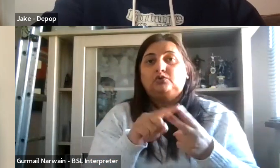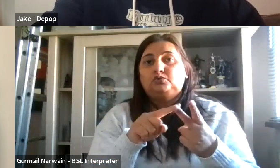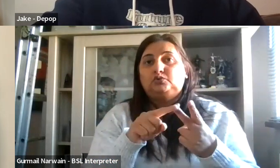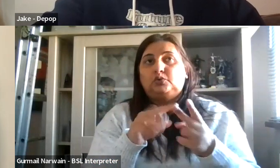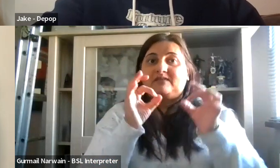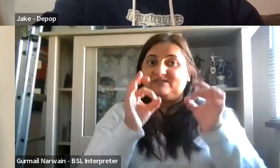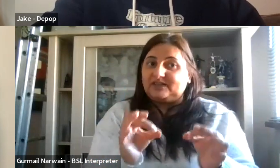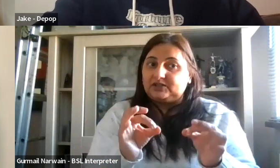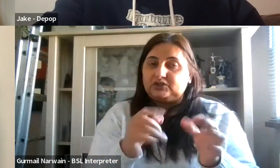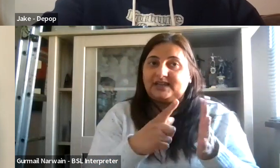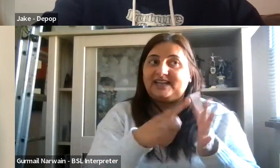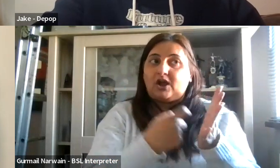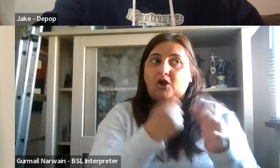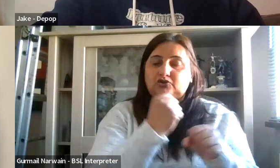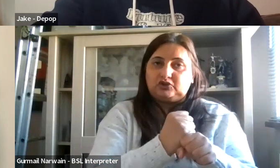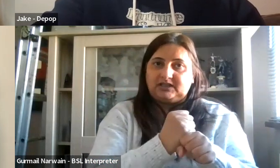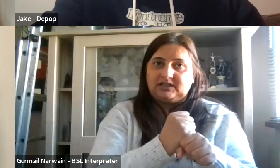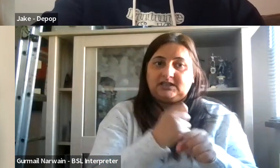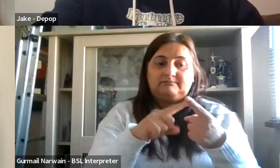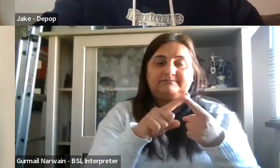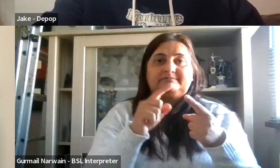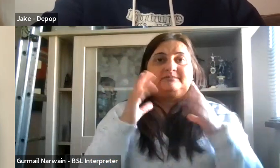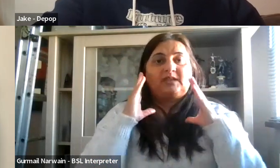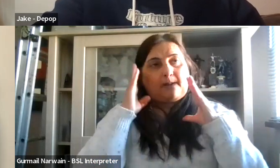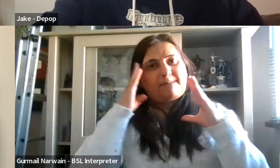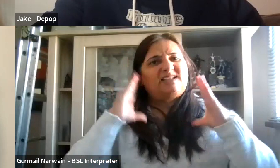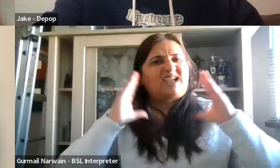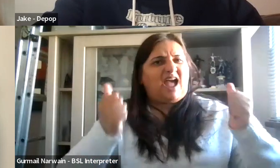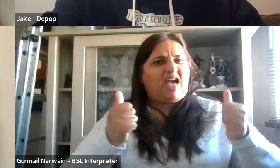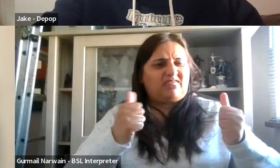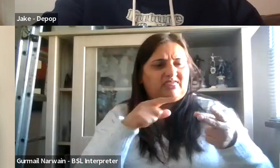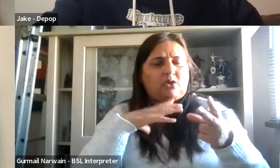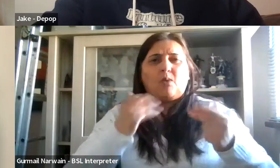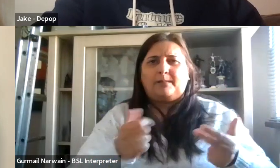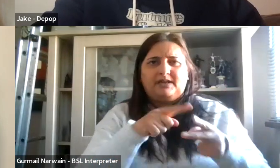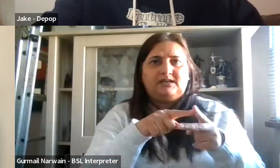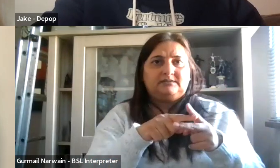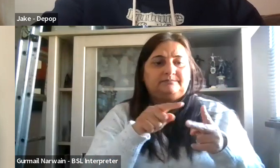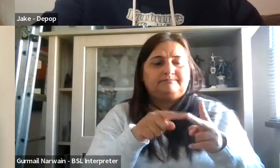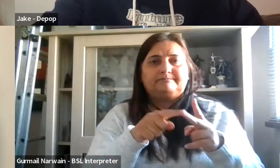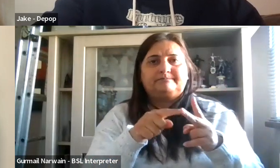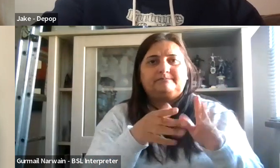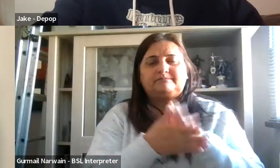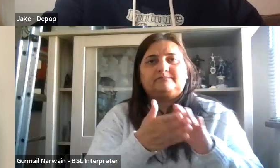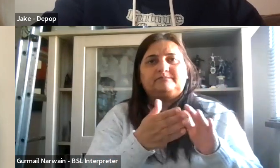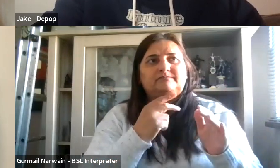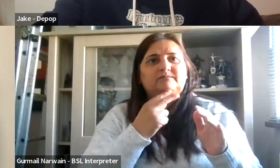you like, ergs, one is around mental health and well-being and one is around underrepresented gender Gs, one is around mental health and wellbeing, and one is around under-represented gender